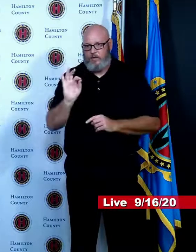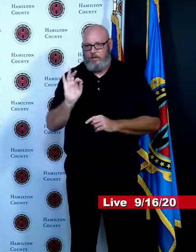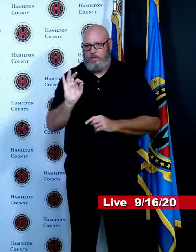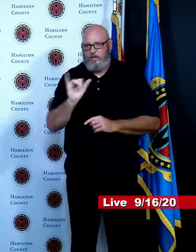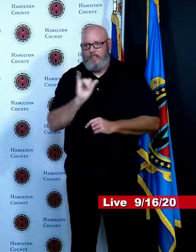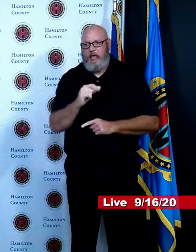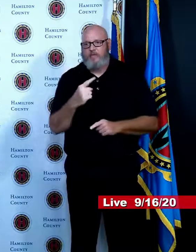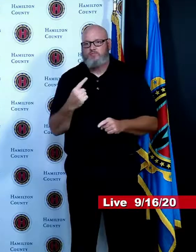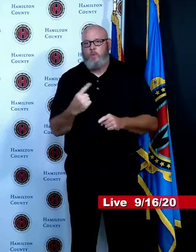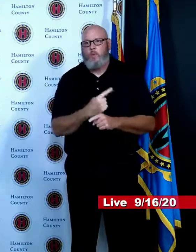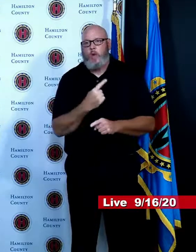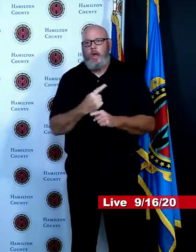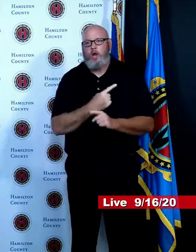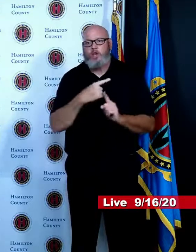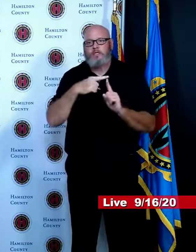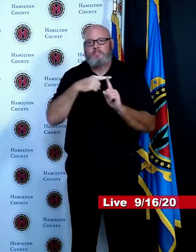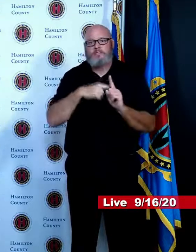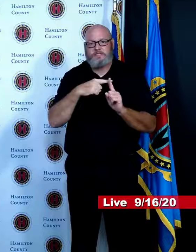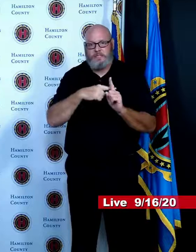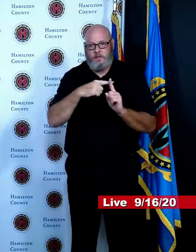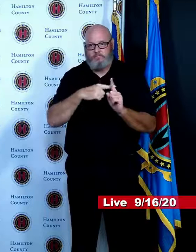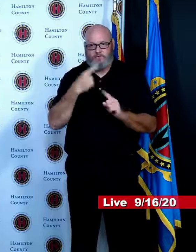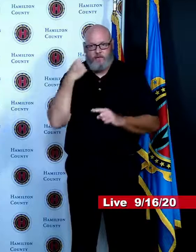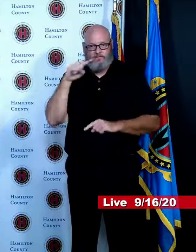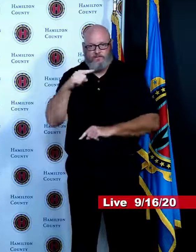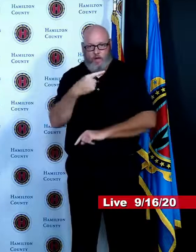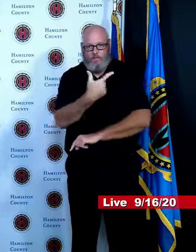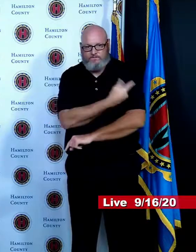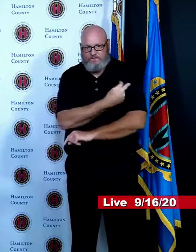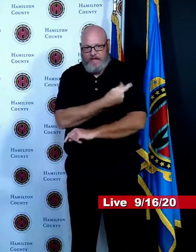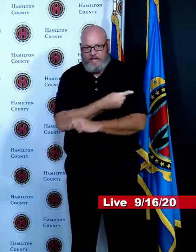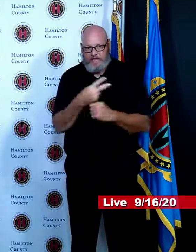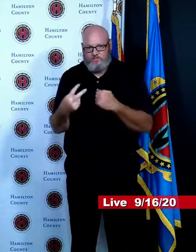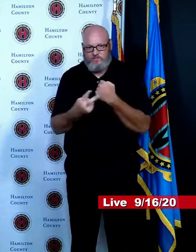you want to go to the most significant which is where Pfizer is right now so